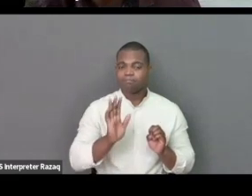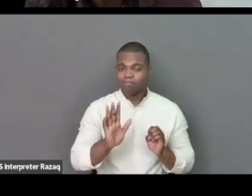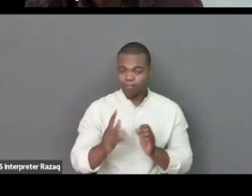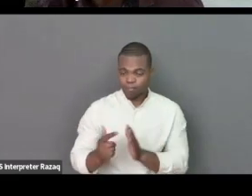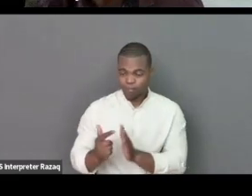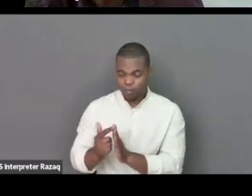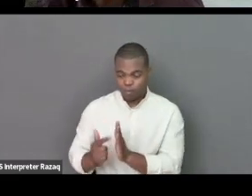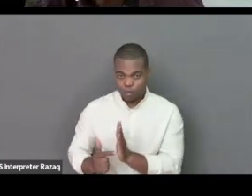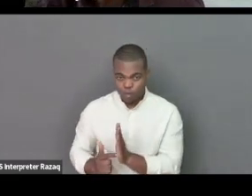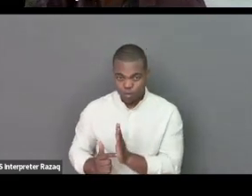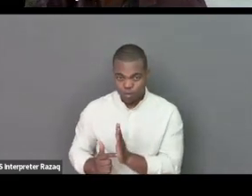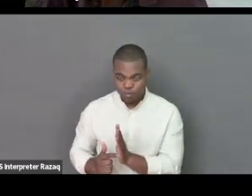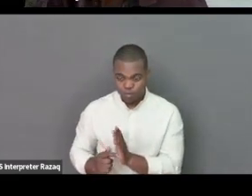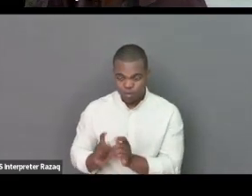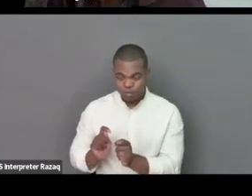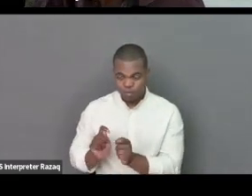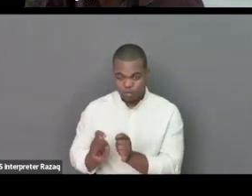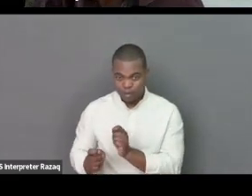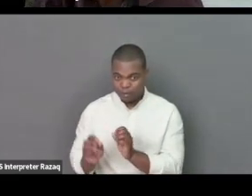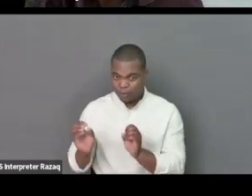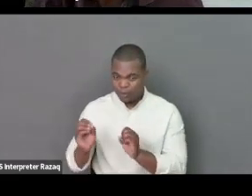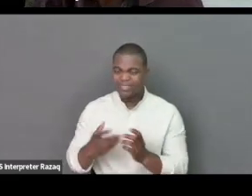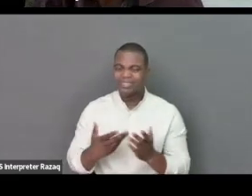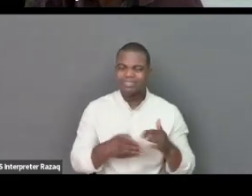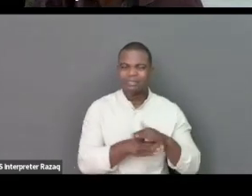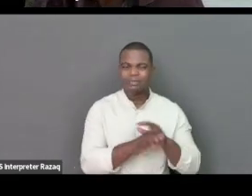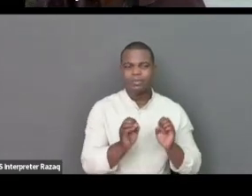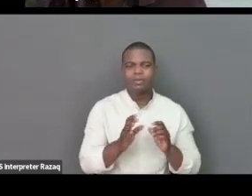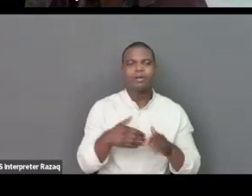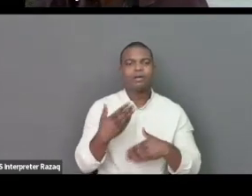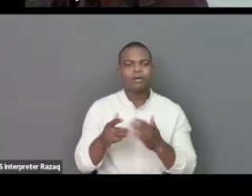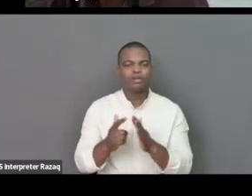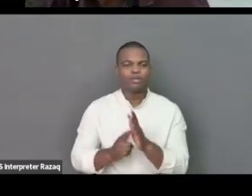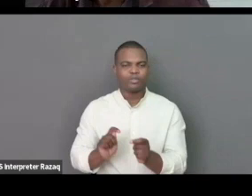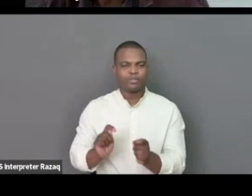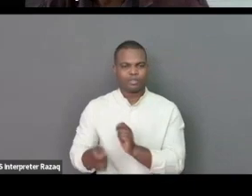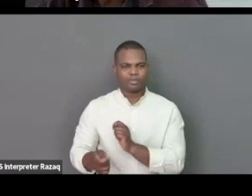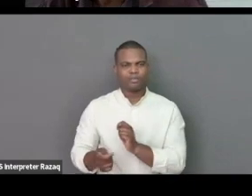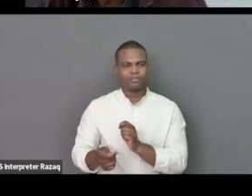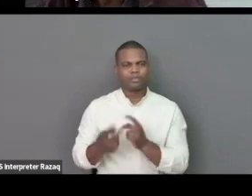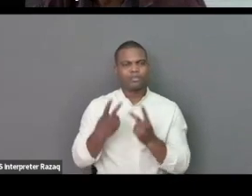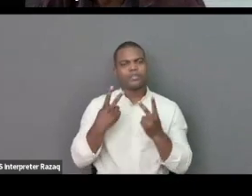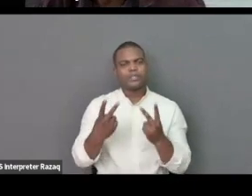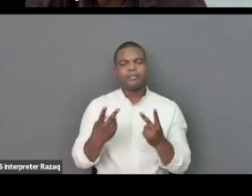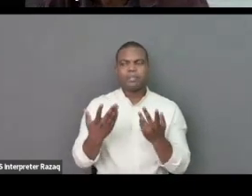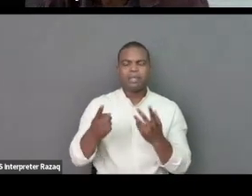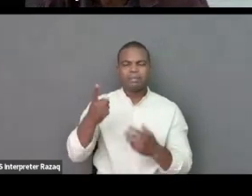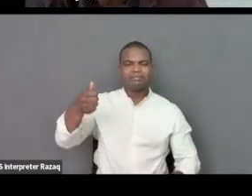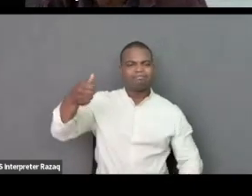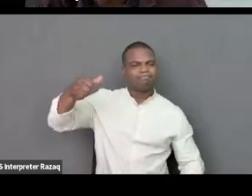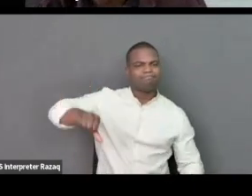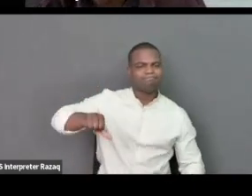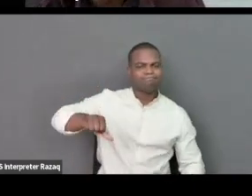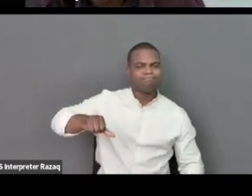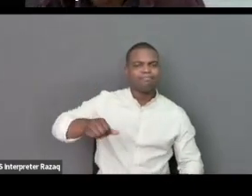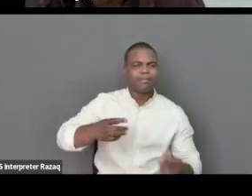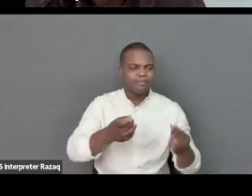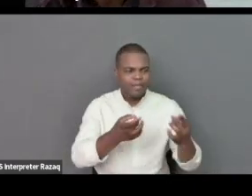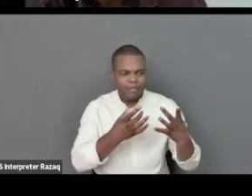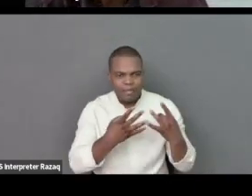that it is not really used up to its potential, and that's what this project is about, is to address this un